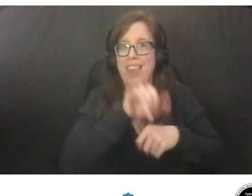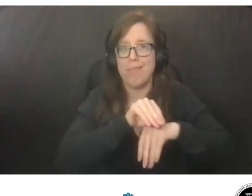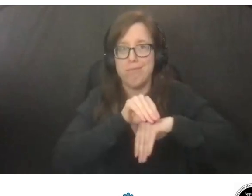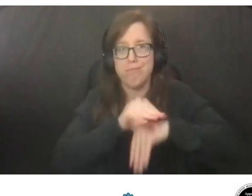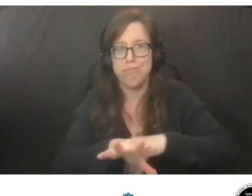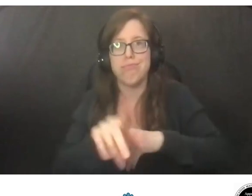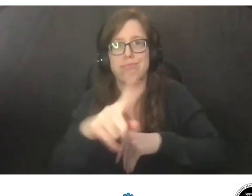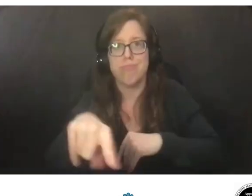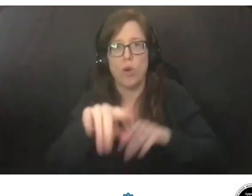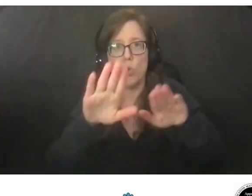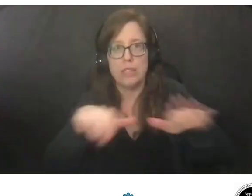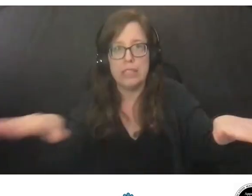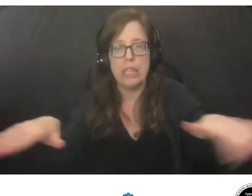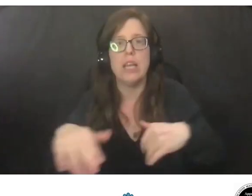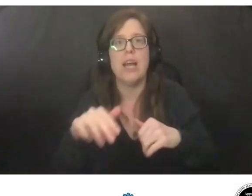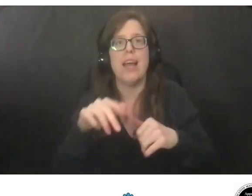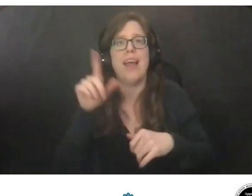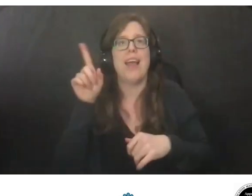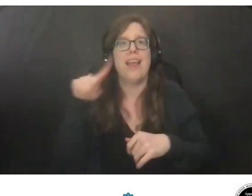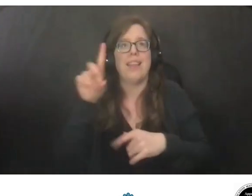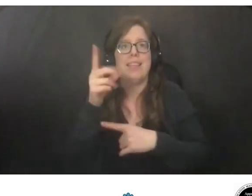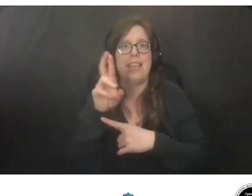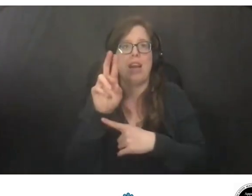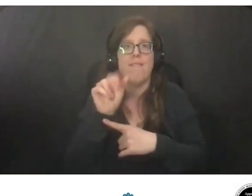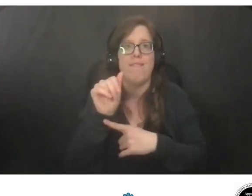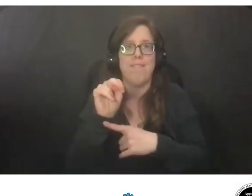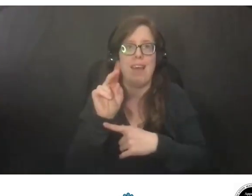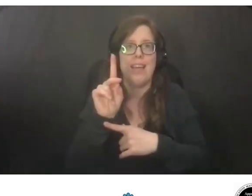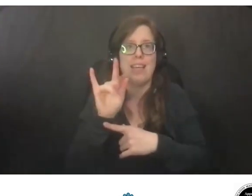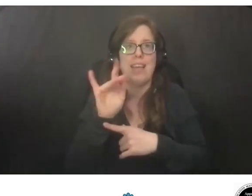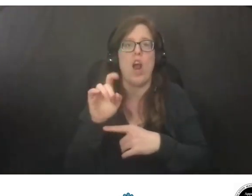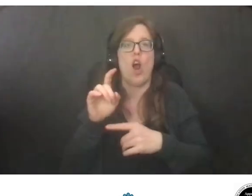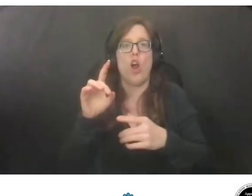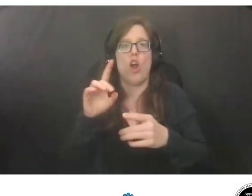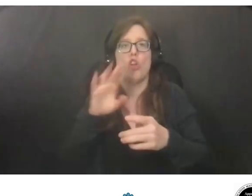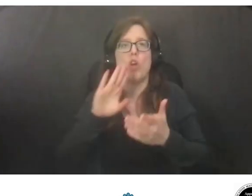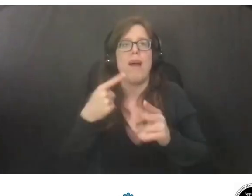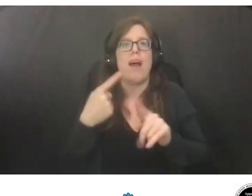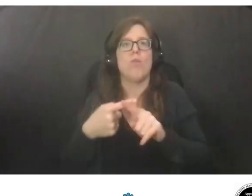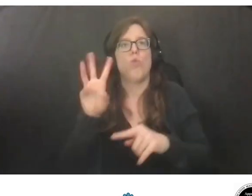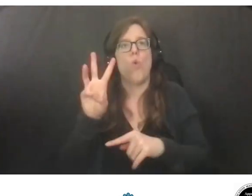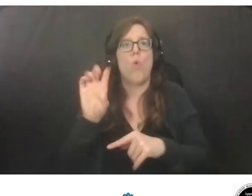kids. And he talked about how the kids also learned to weaponize themselves.